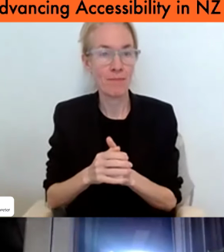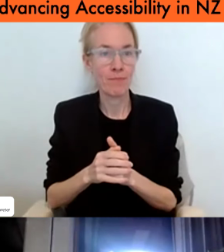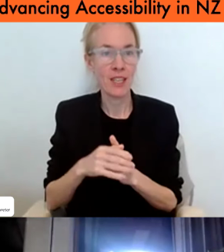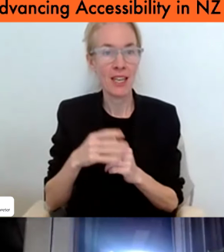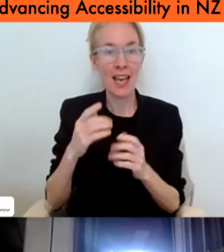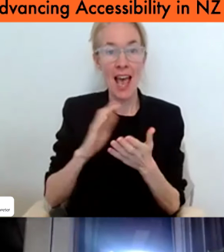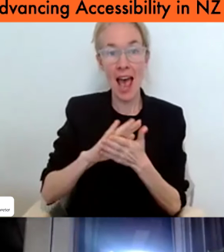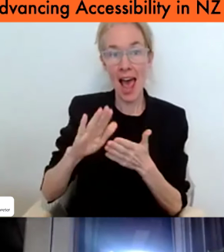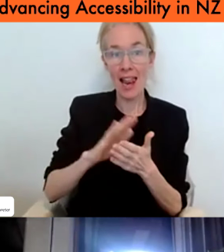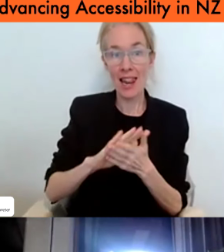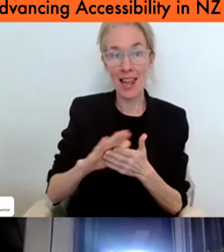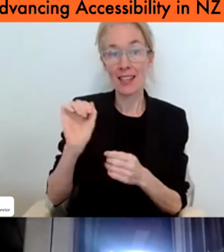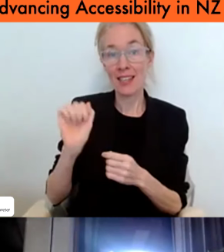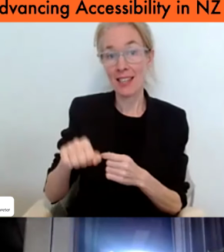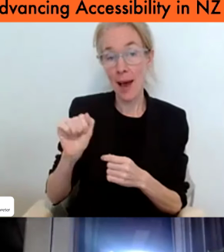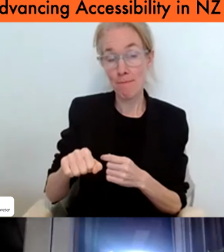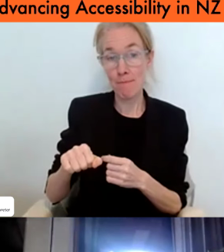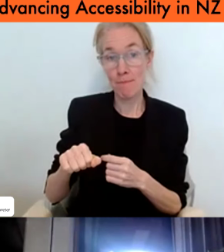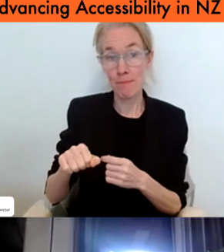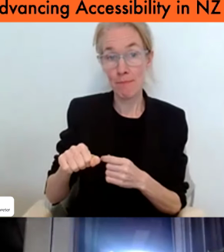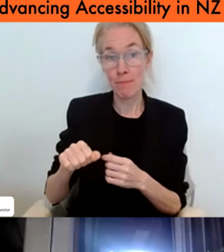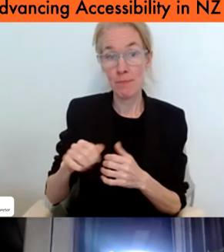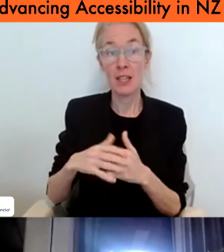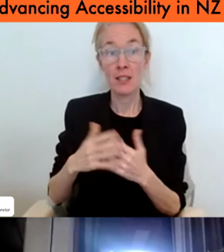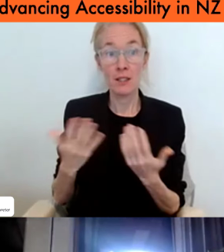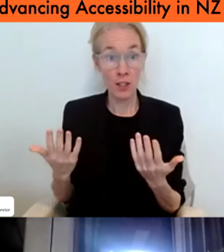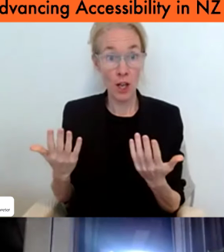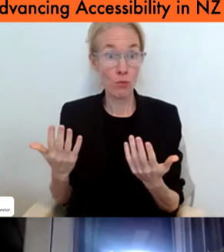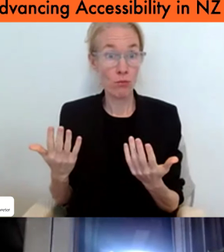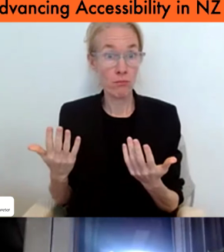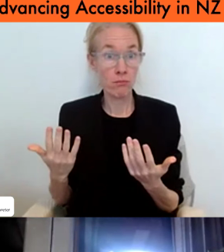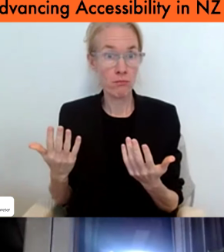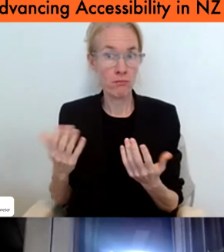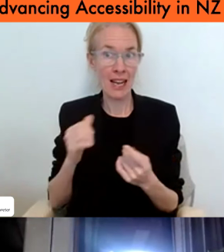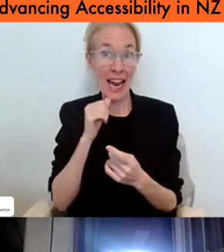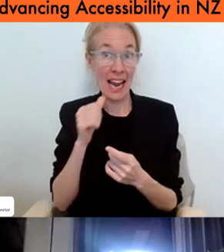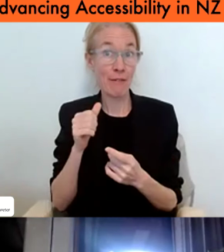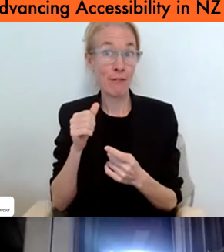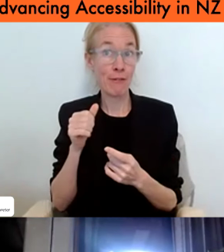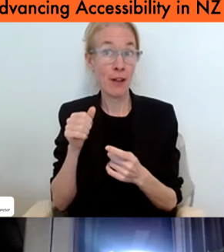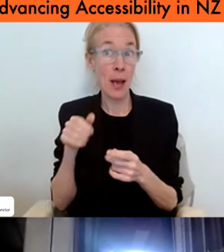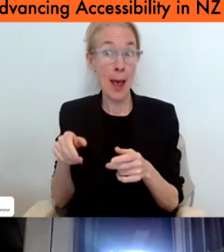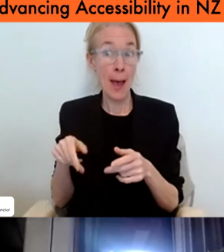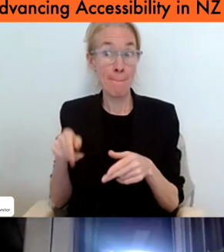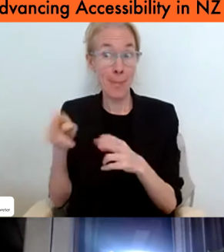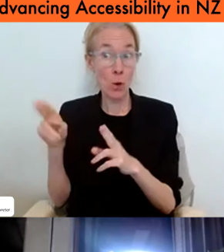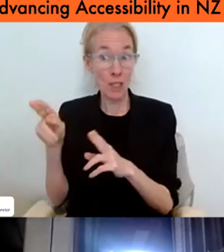a question; if you're allowed to do it, why not. But sort of when